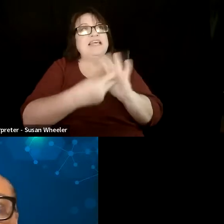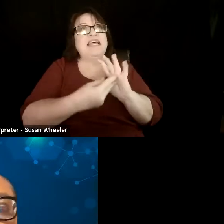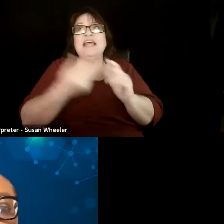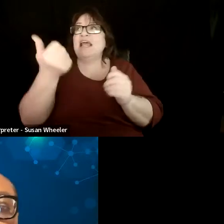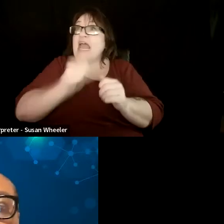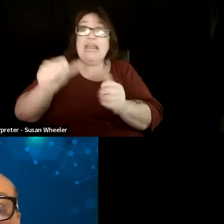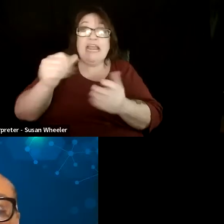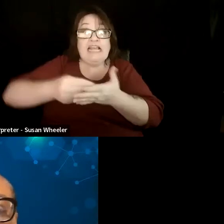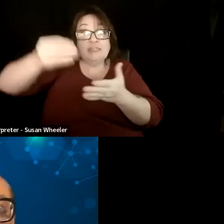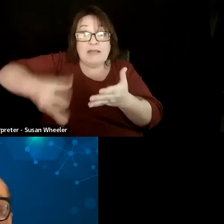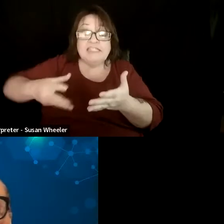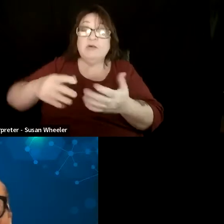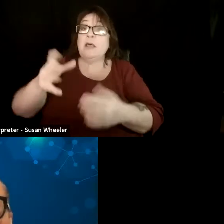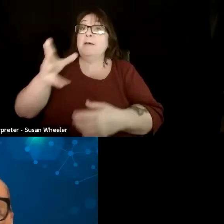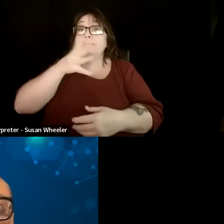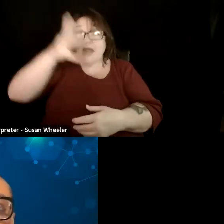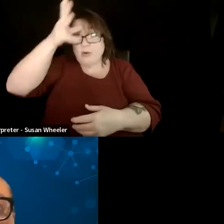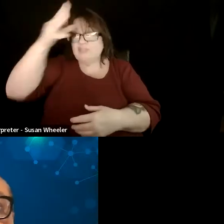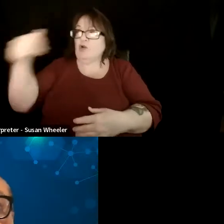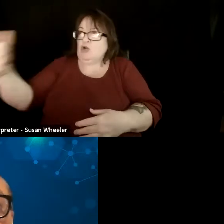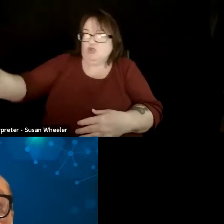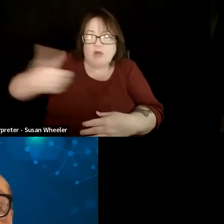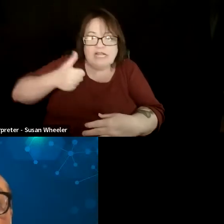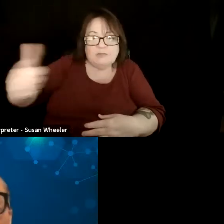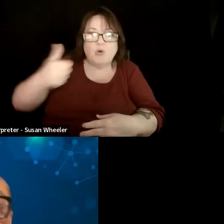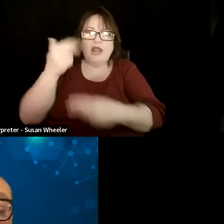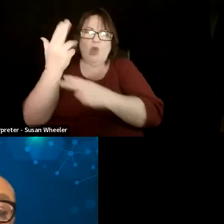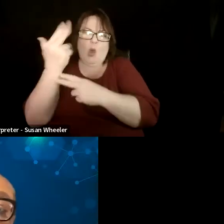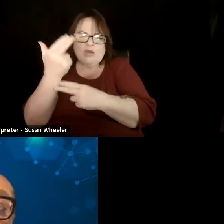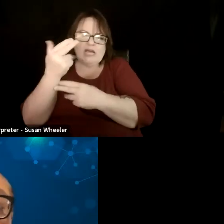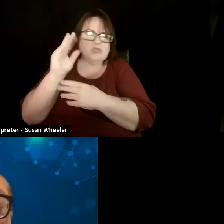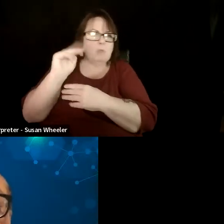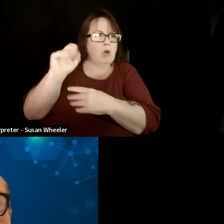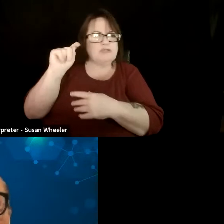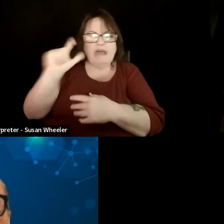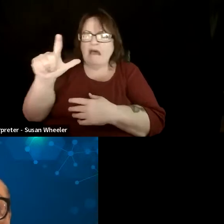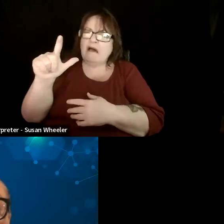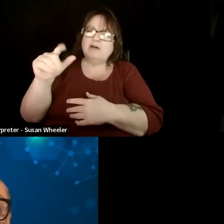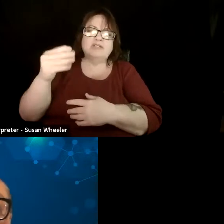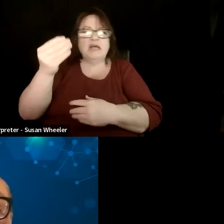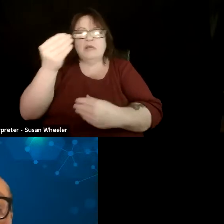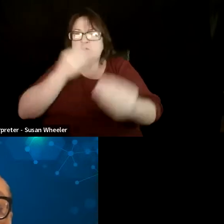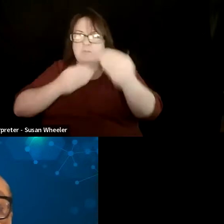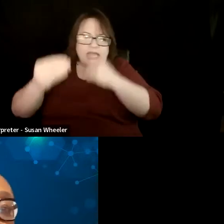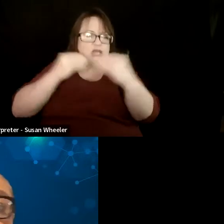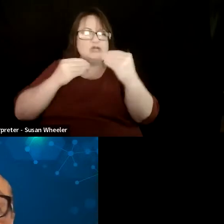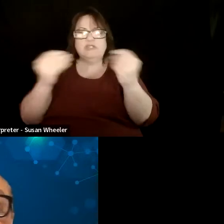in transporting, lodging, and meals because as we know earlier from the presentation, Ben,